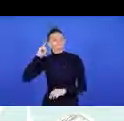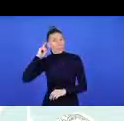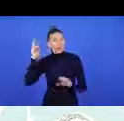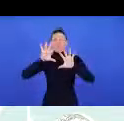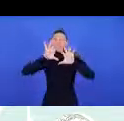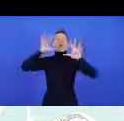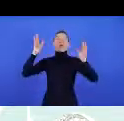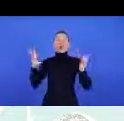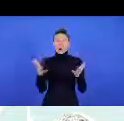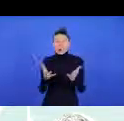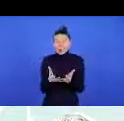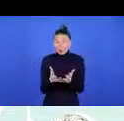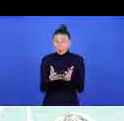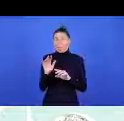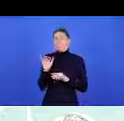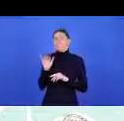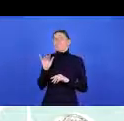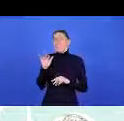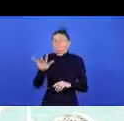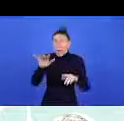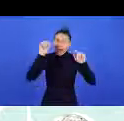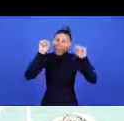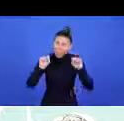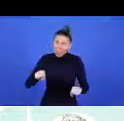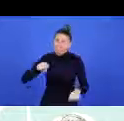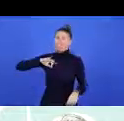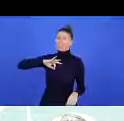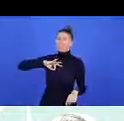than 10 percent have cochlear implant. There are millions of people around